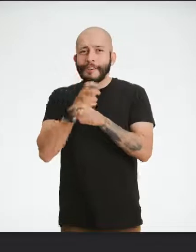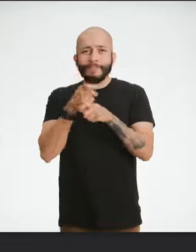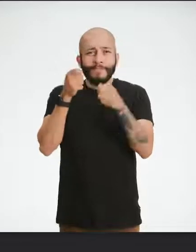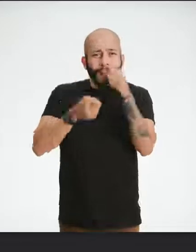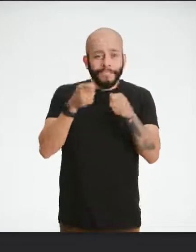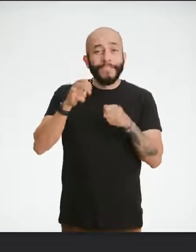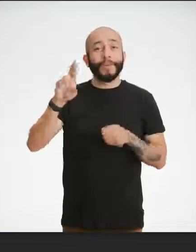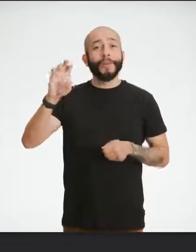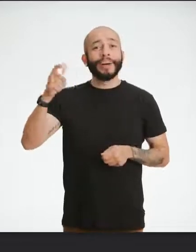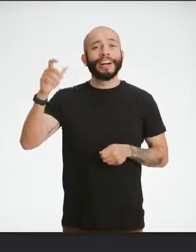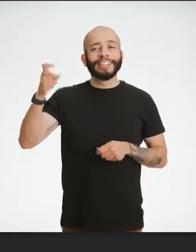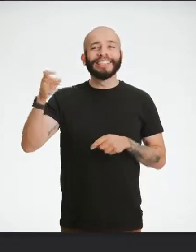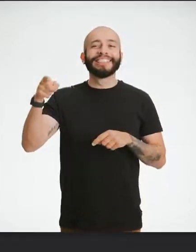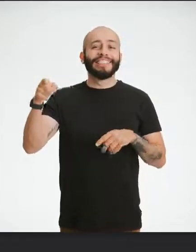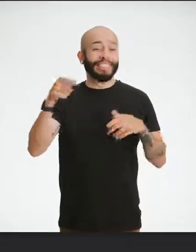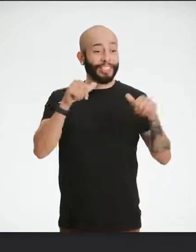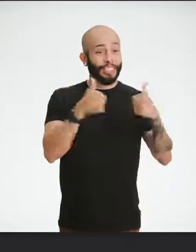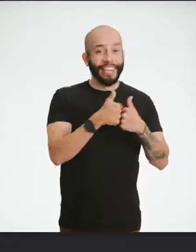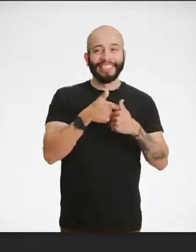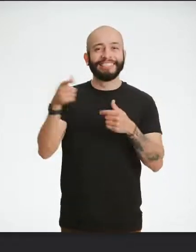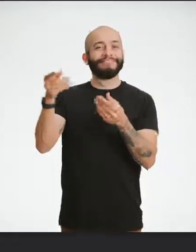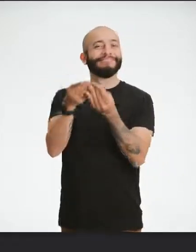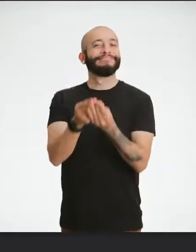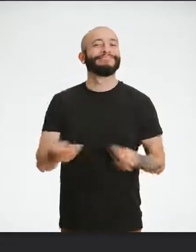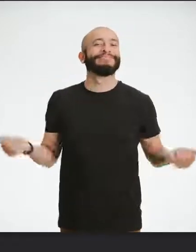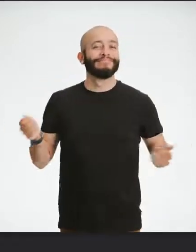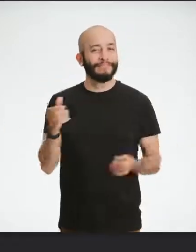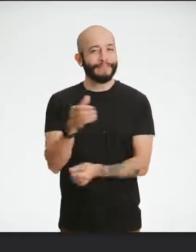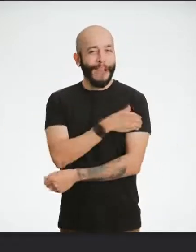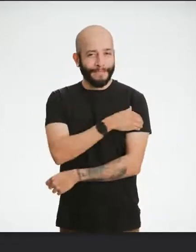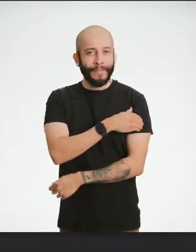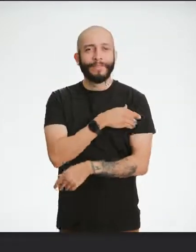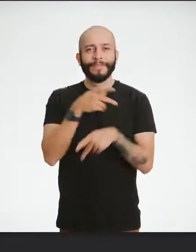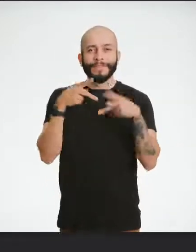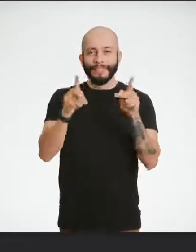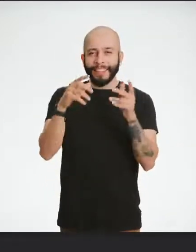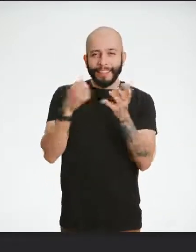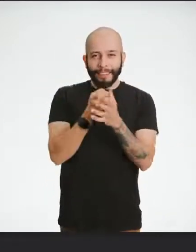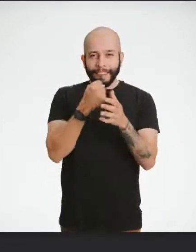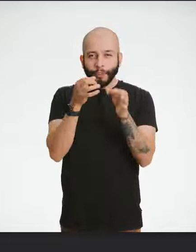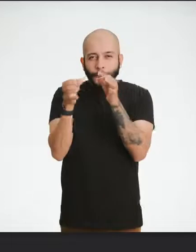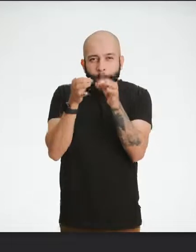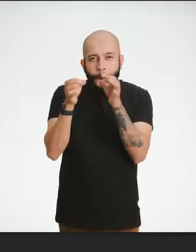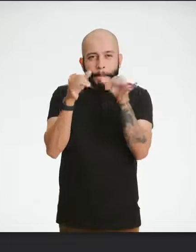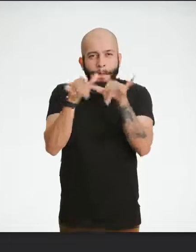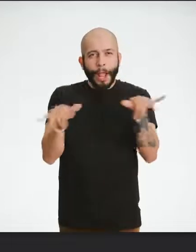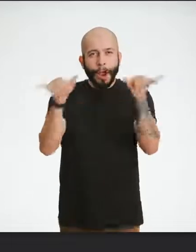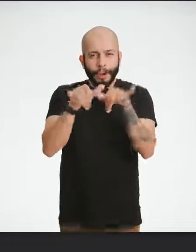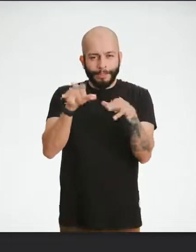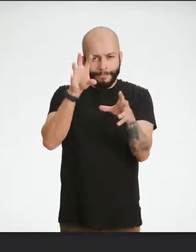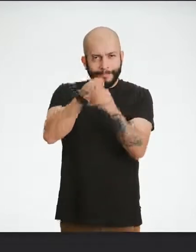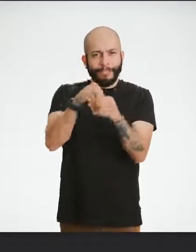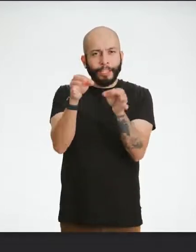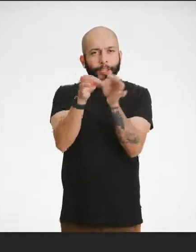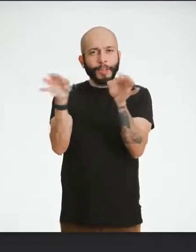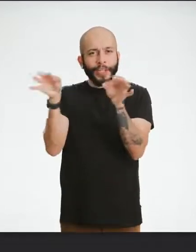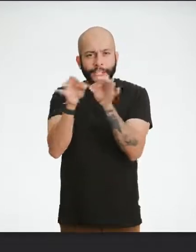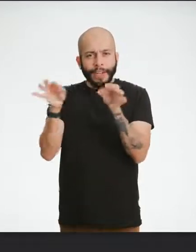Regular expressions are a powerful solution to this challenge. They allow you to describe the pattern you expect to see in your string and specify which